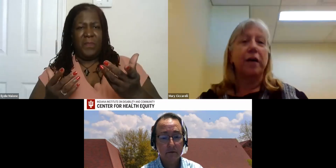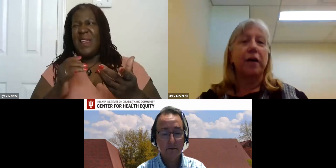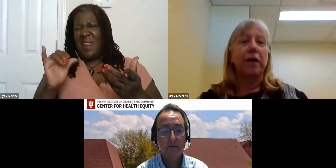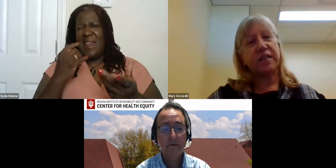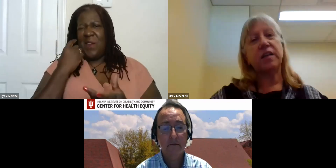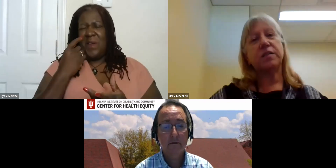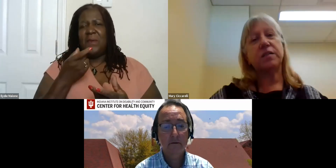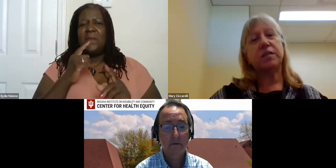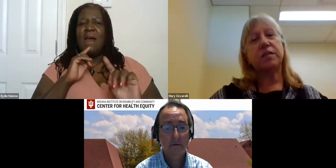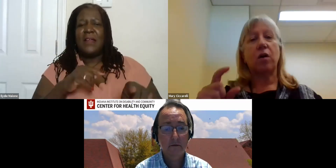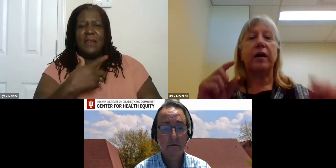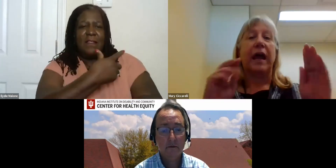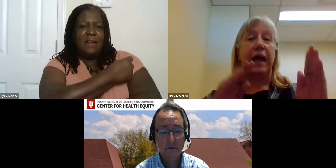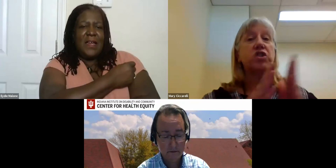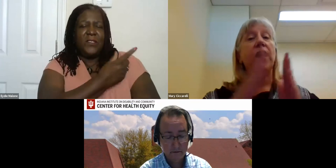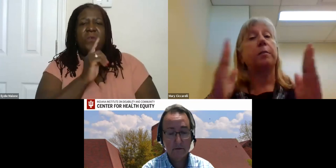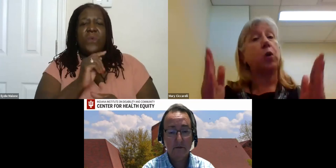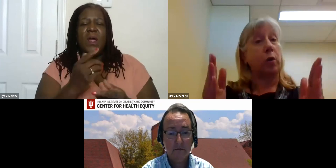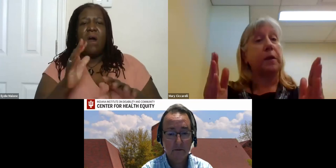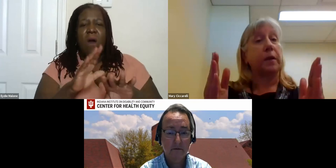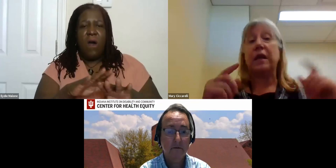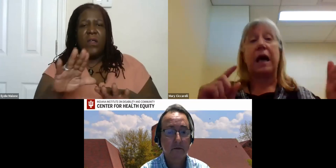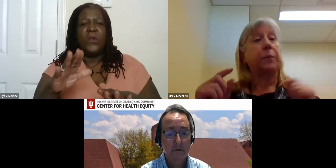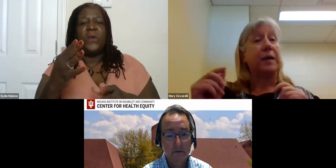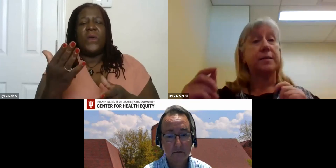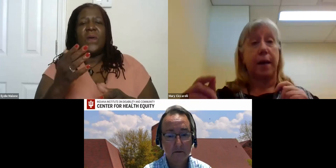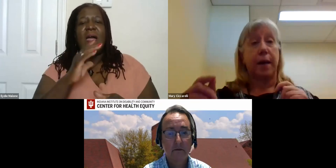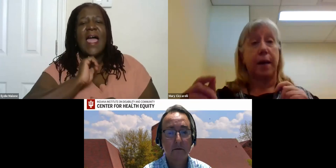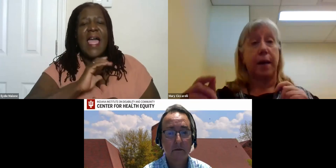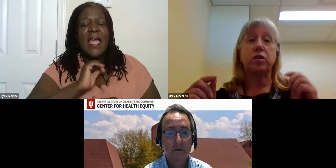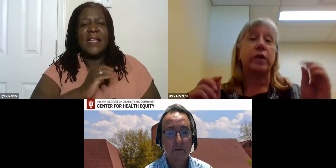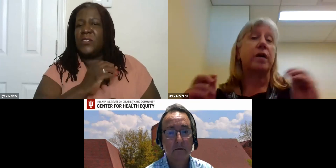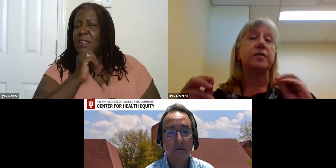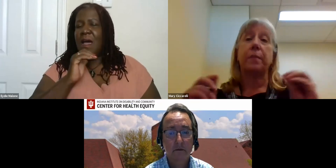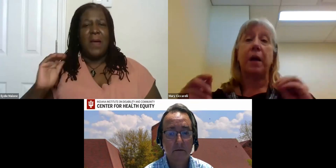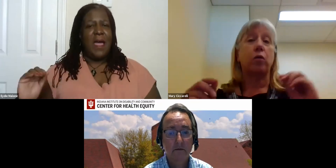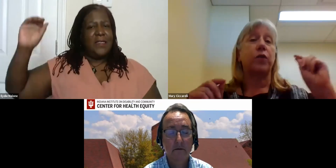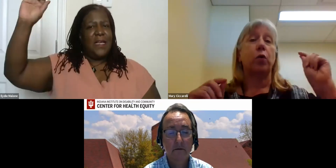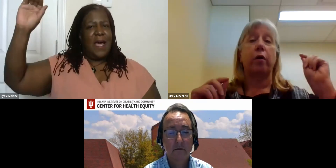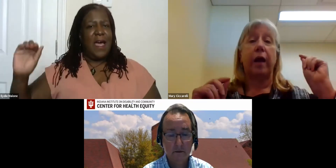the vaccine is based on age and immunability, not by size. It does not matter if you're